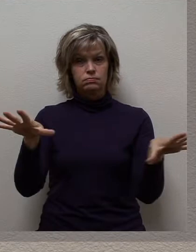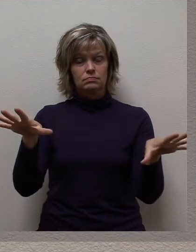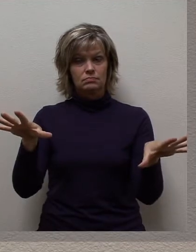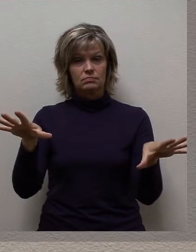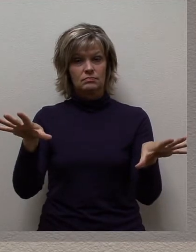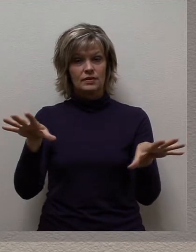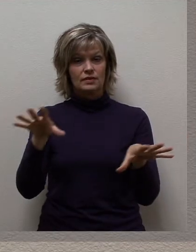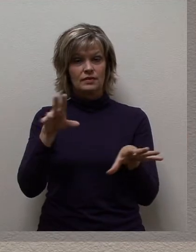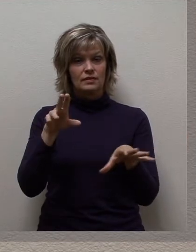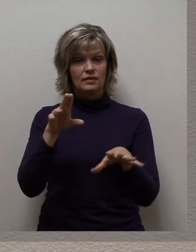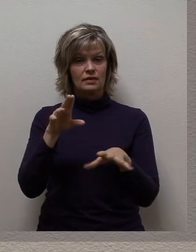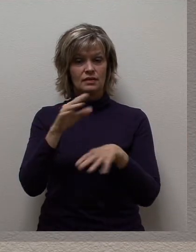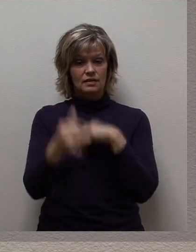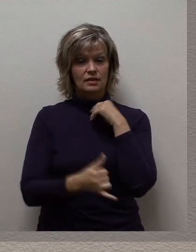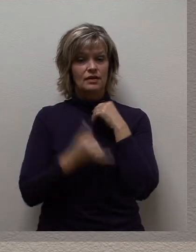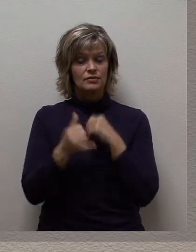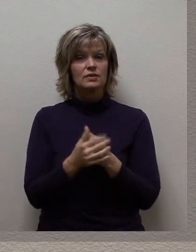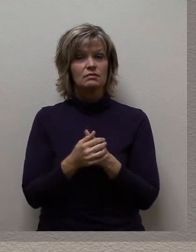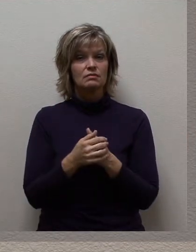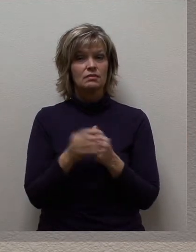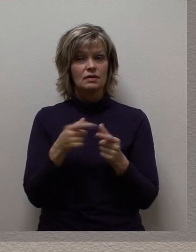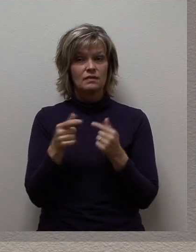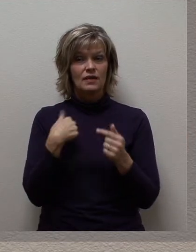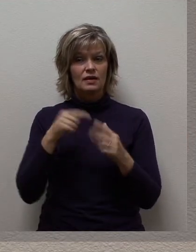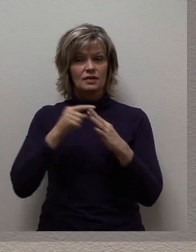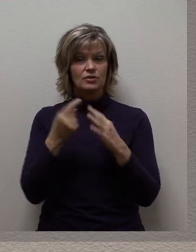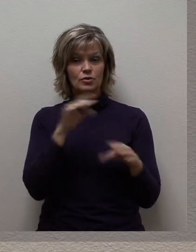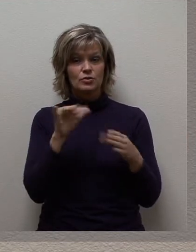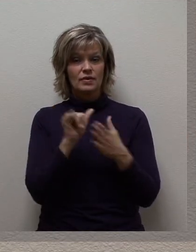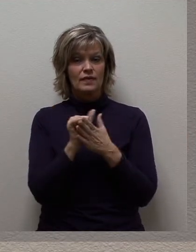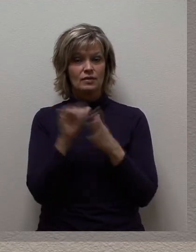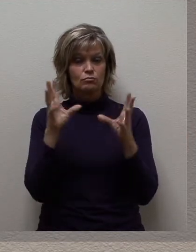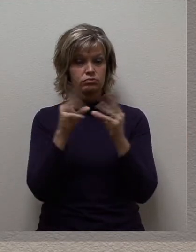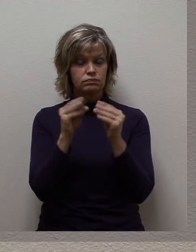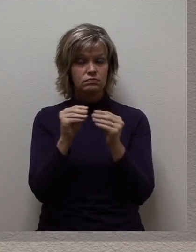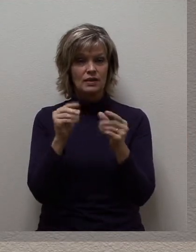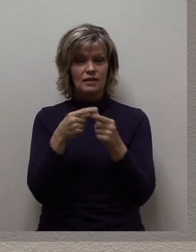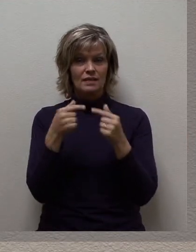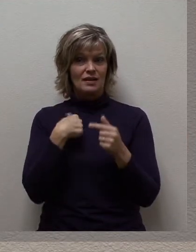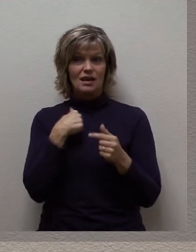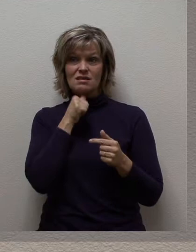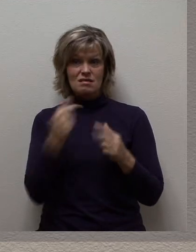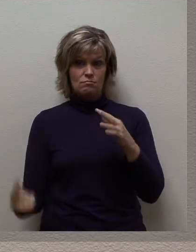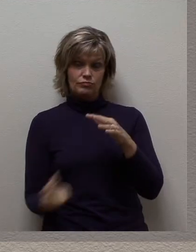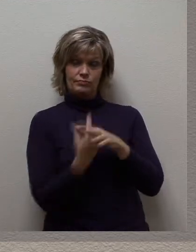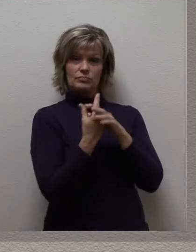was once I started doing those conferences. And when I wouldn't be at a conference,